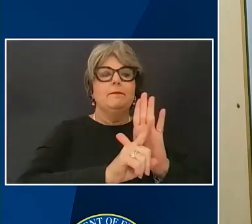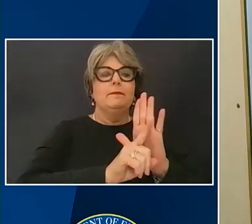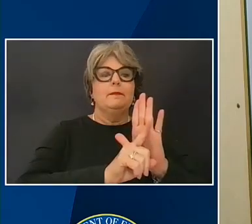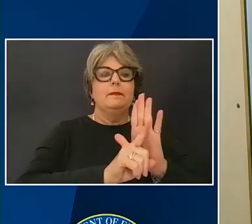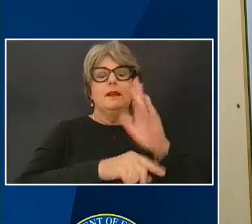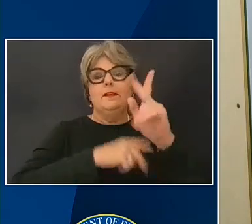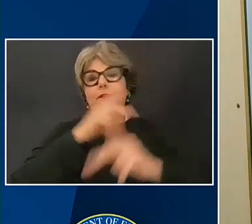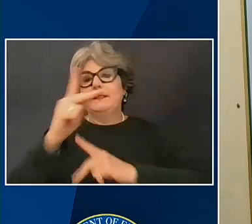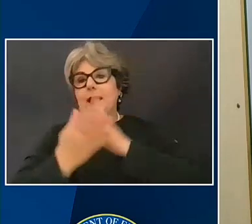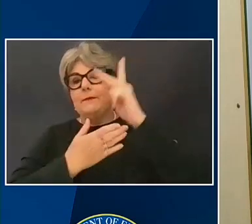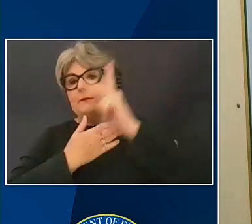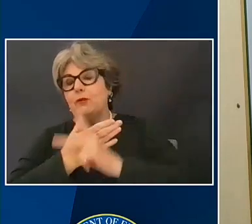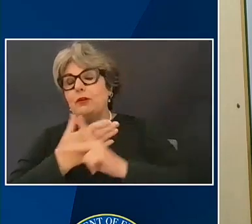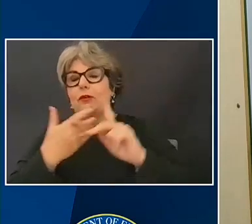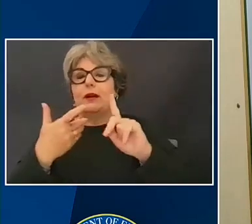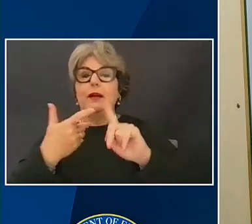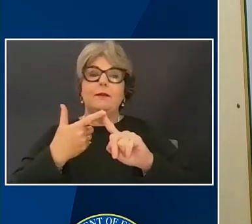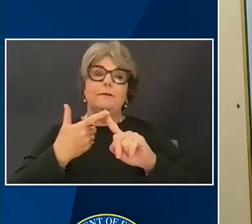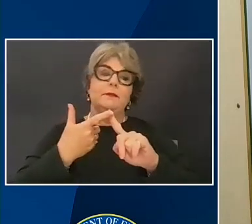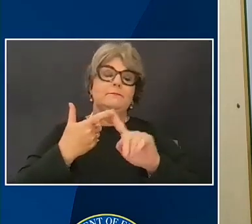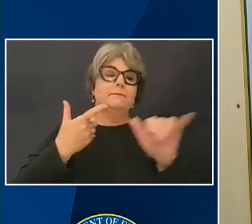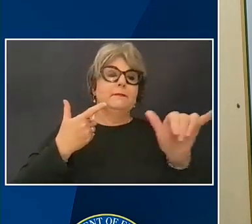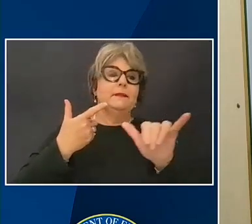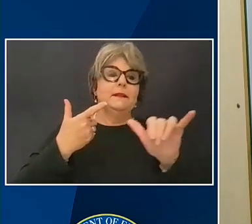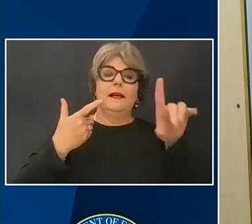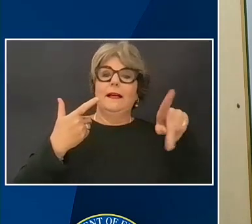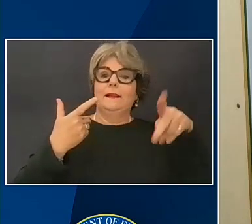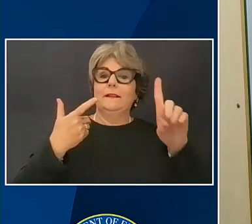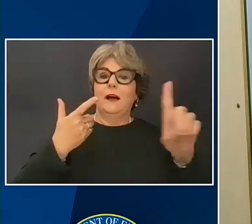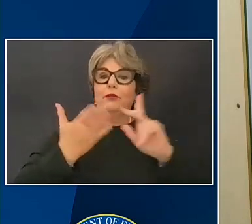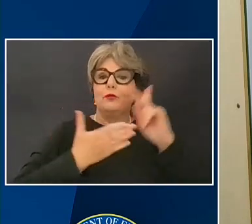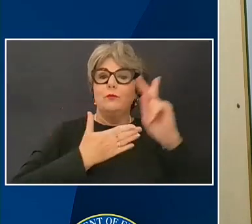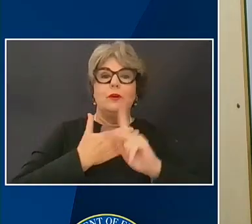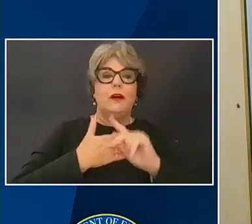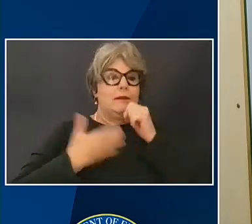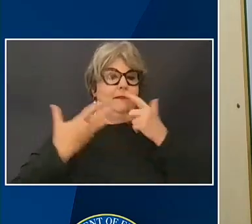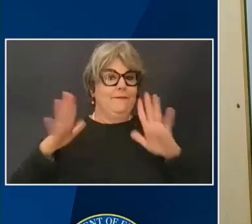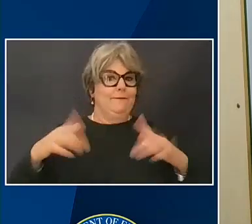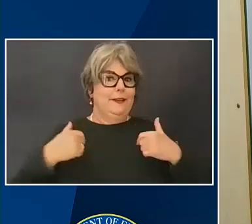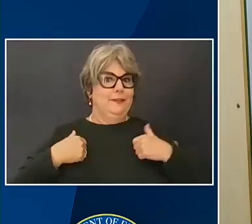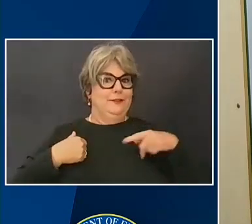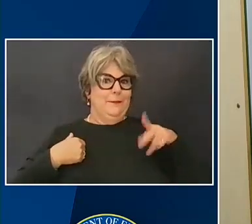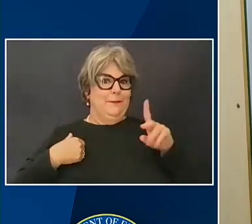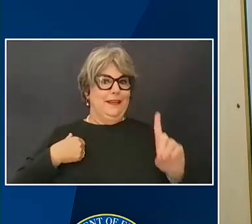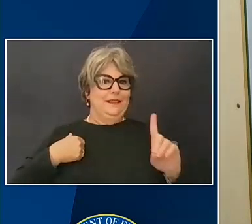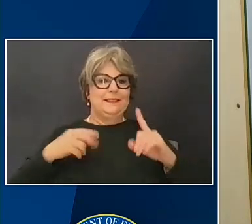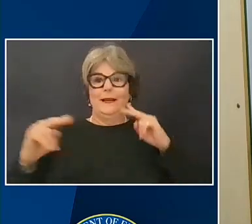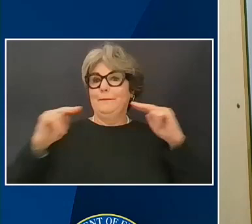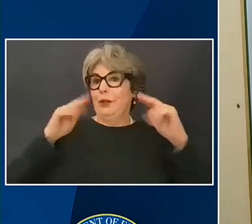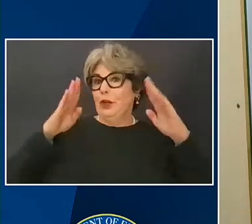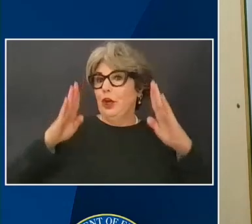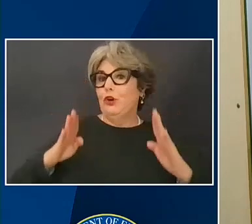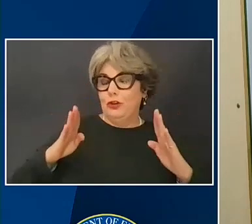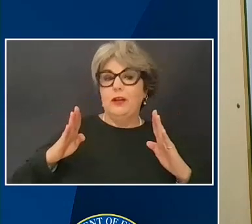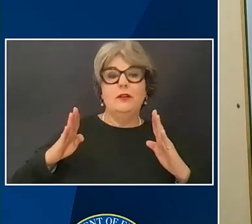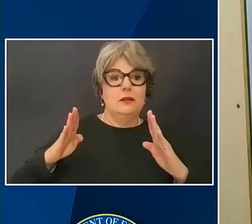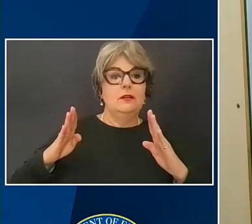elements within a program like doctoral programs. And I have not completed one, but I think some of these negotiators have, I'm guessing probably Jamie has.